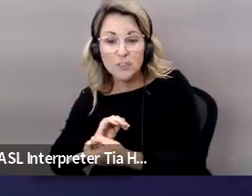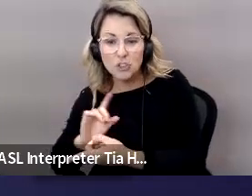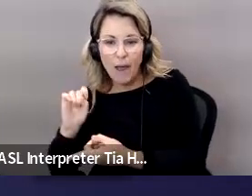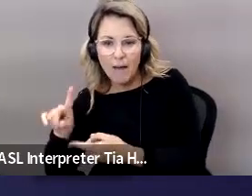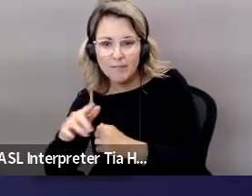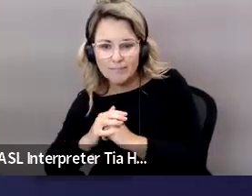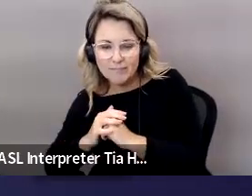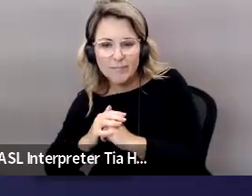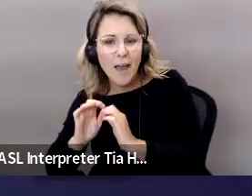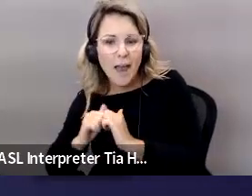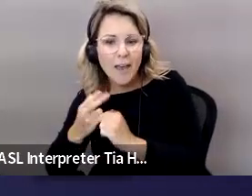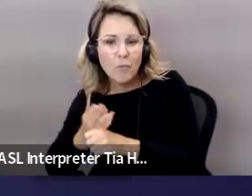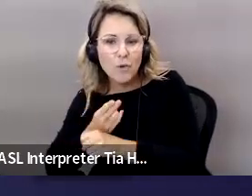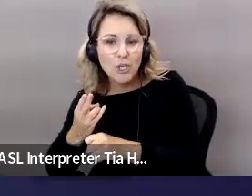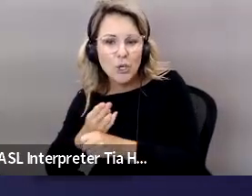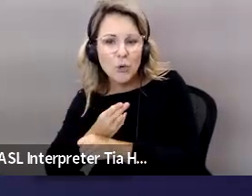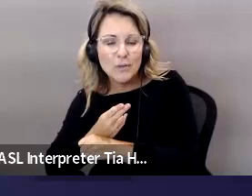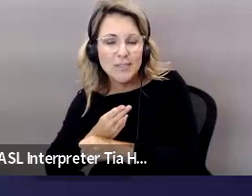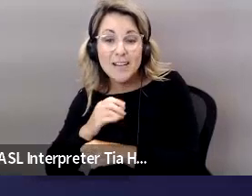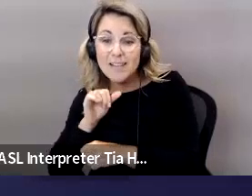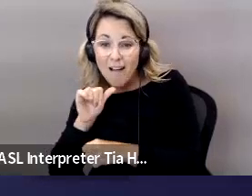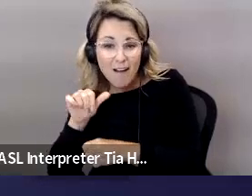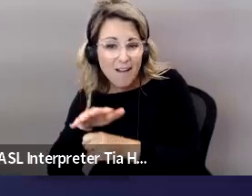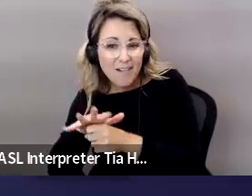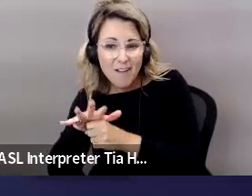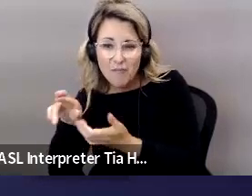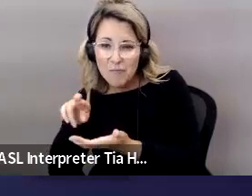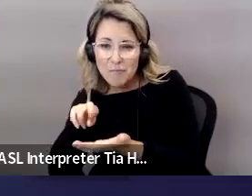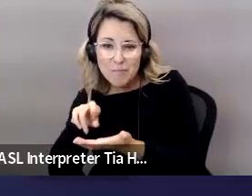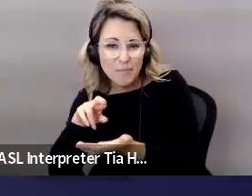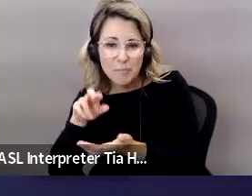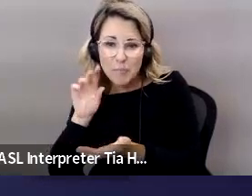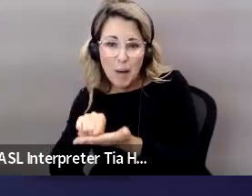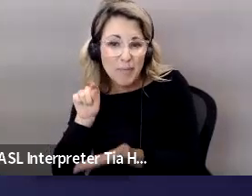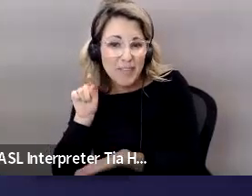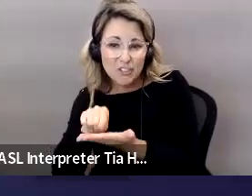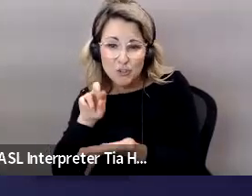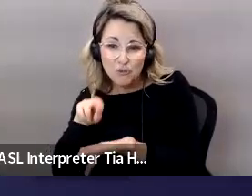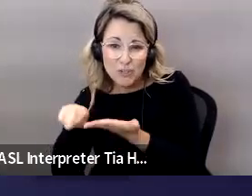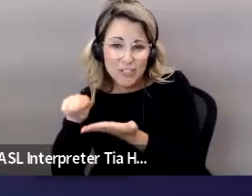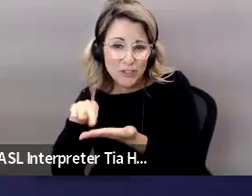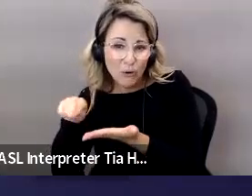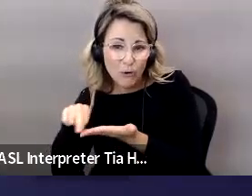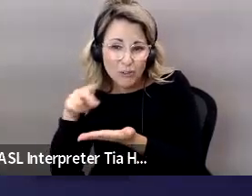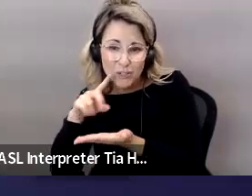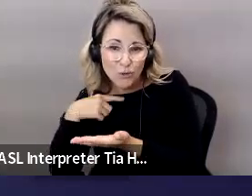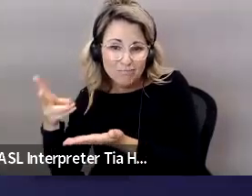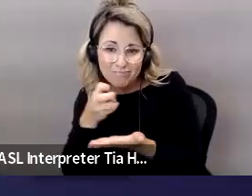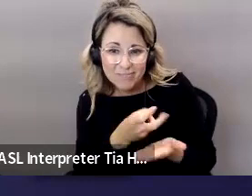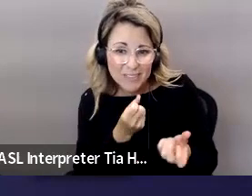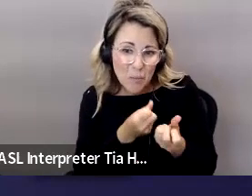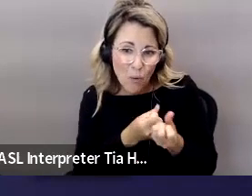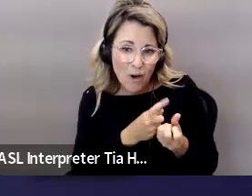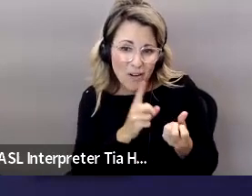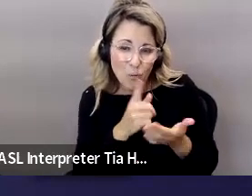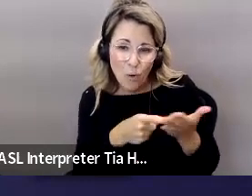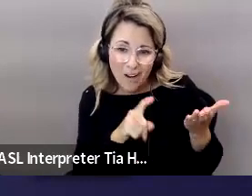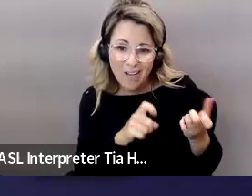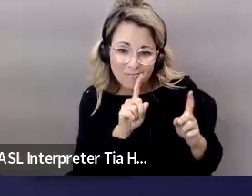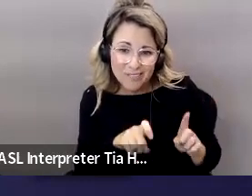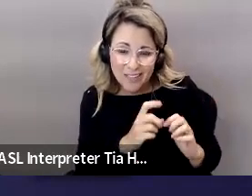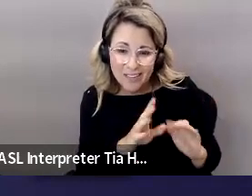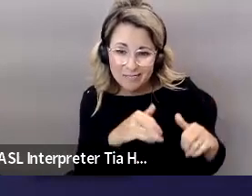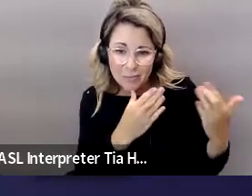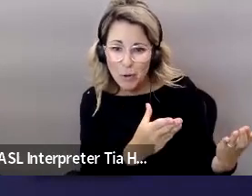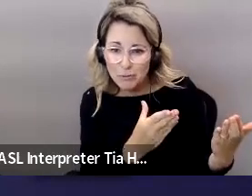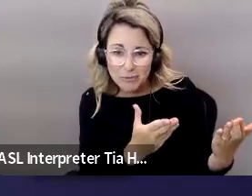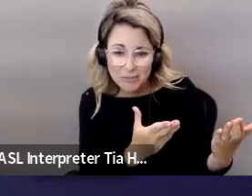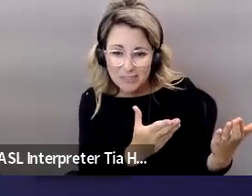use a lack of published research to support your need? How can we use a lack of published research